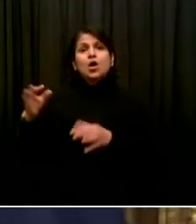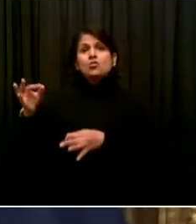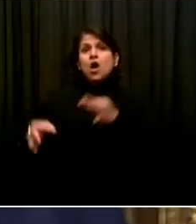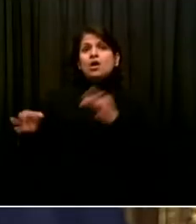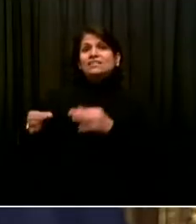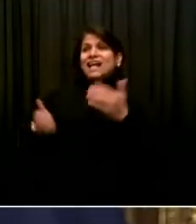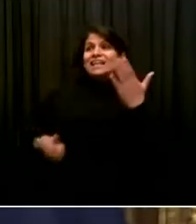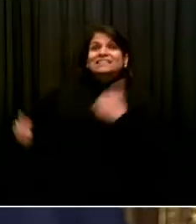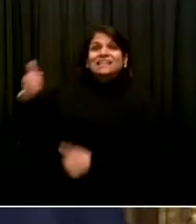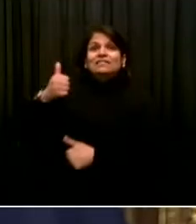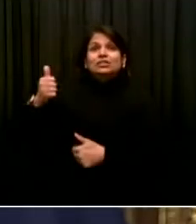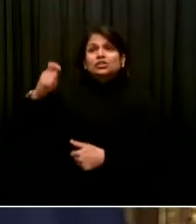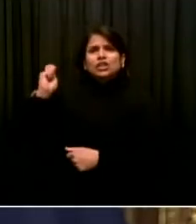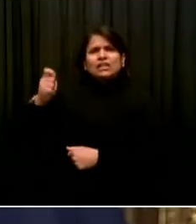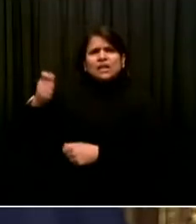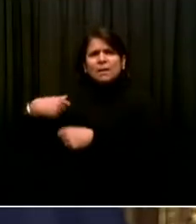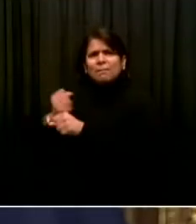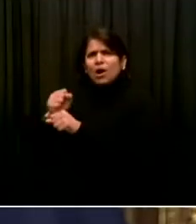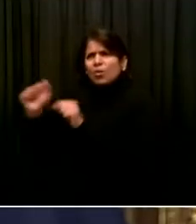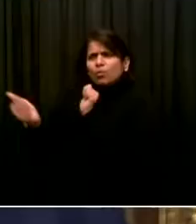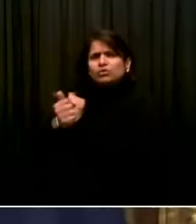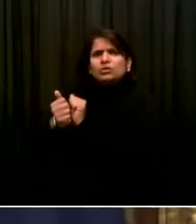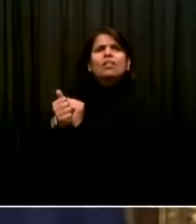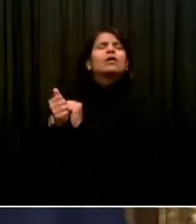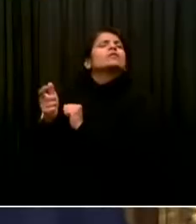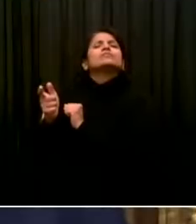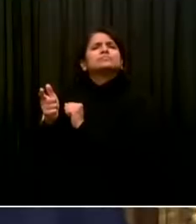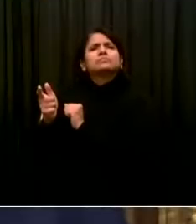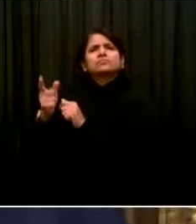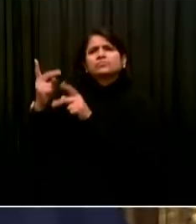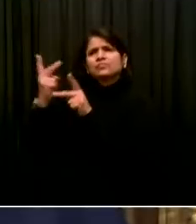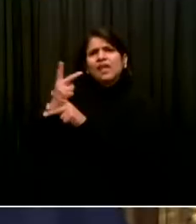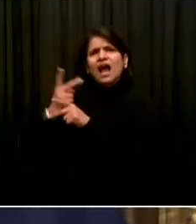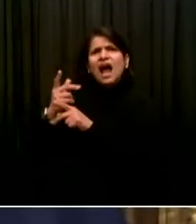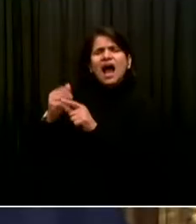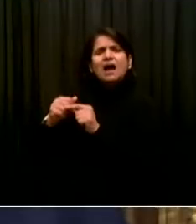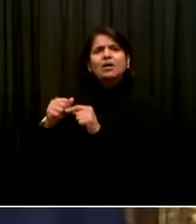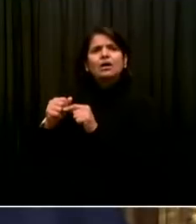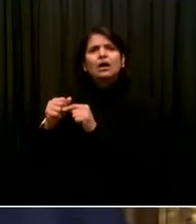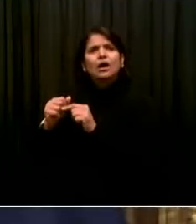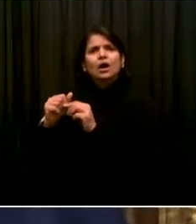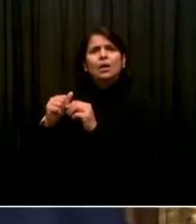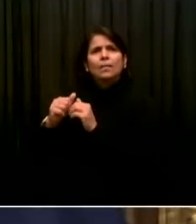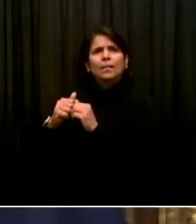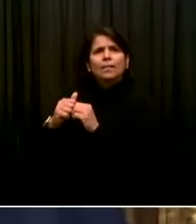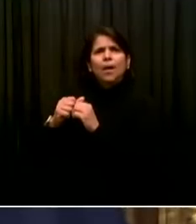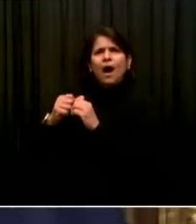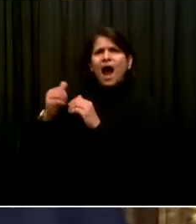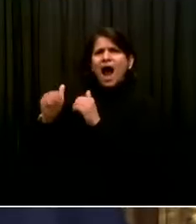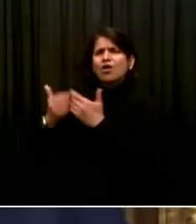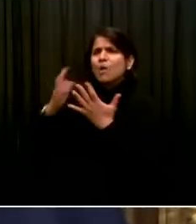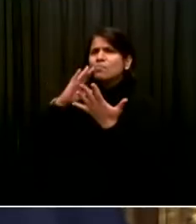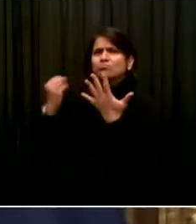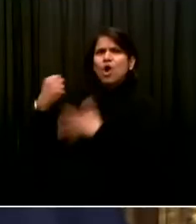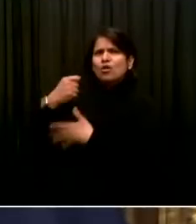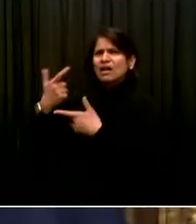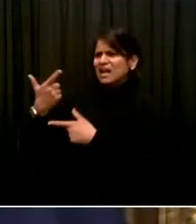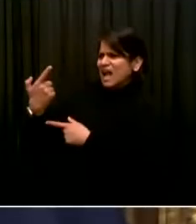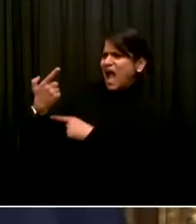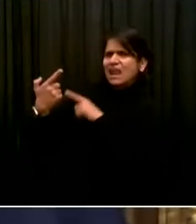JUDGES TO SEE IF WE CAN INCREASE THE MNUBERS OF JURNLINGS WHO ARE PART OF THE STATE GUN VIOLENCE INITIATIV E. WENE ED EVERY